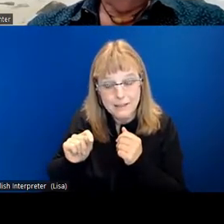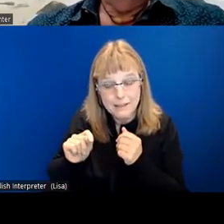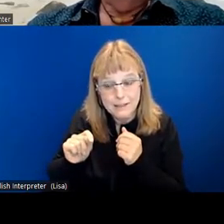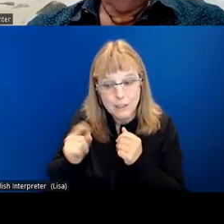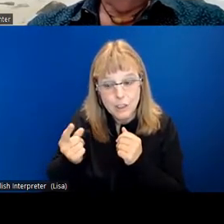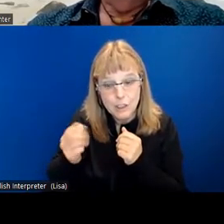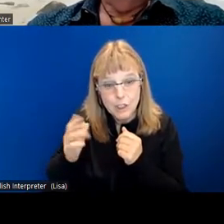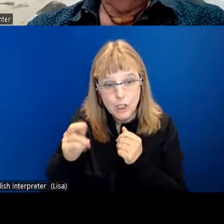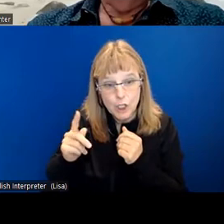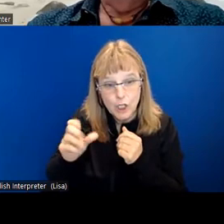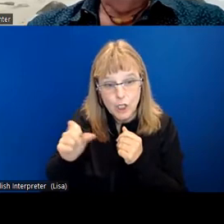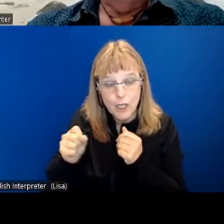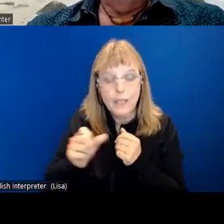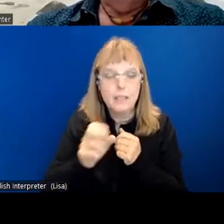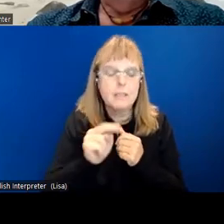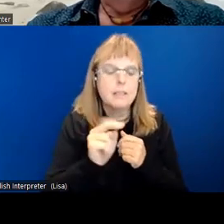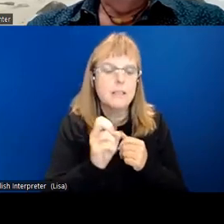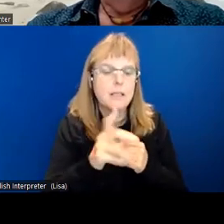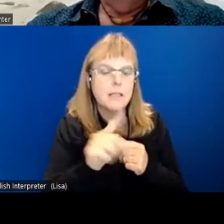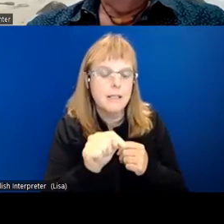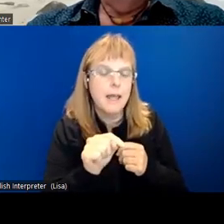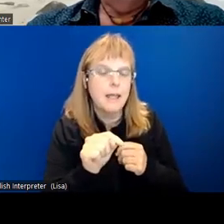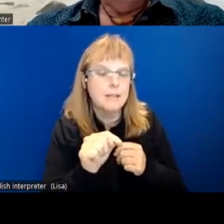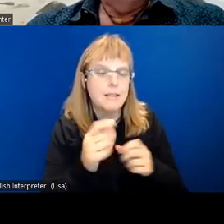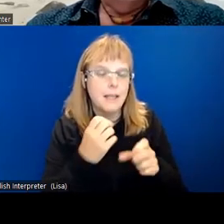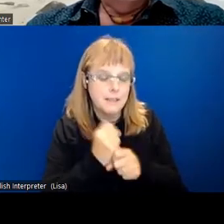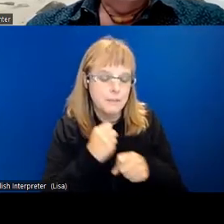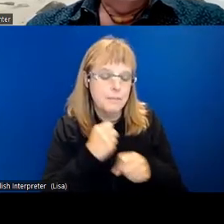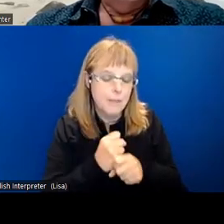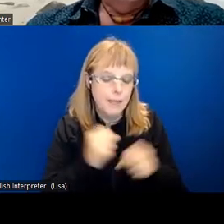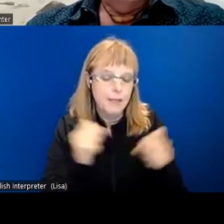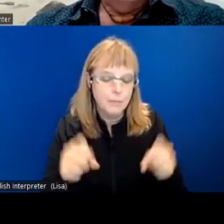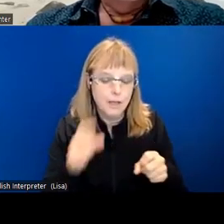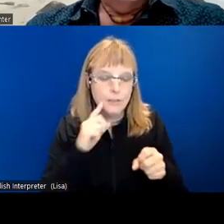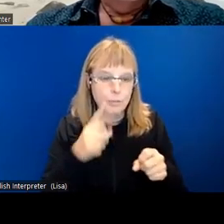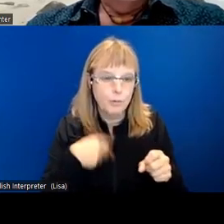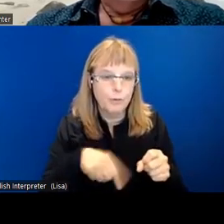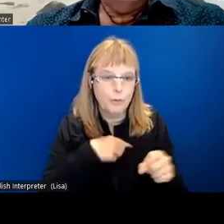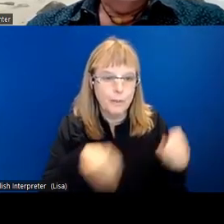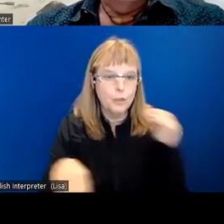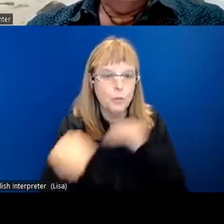for me to move my work around New England in a way that wouldn't be possible on my own.